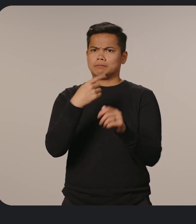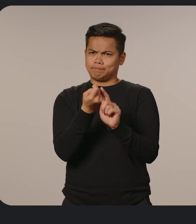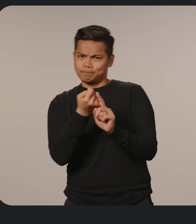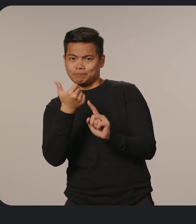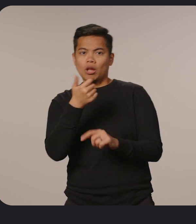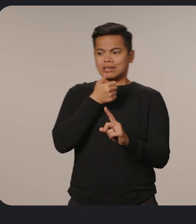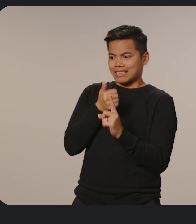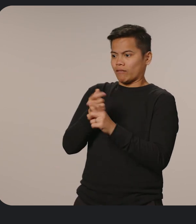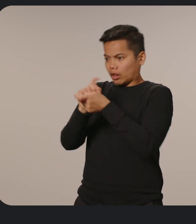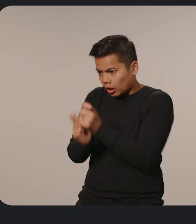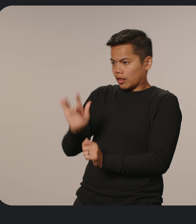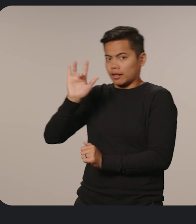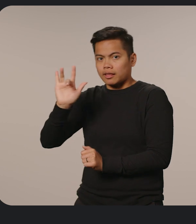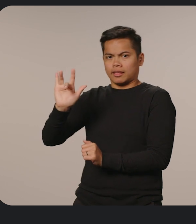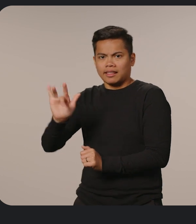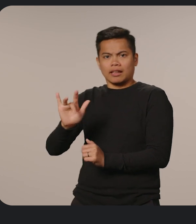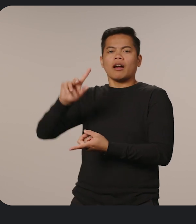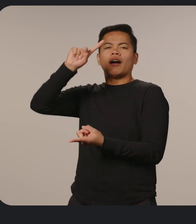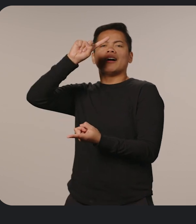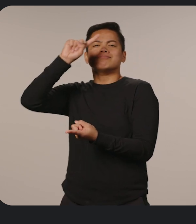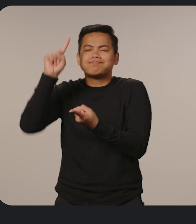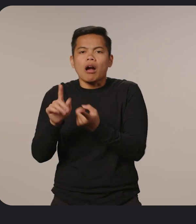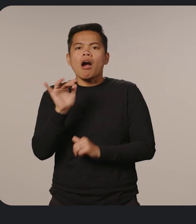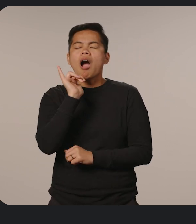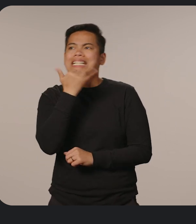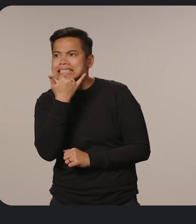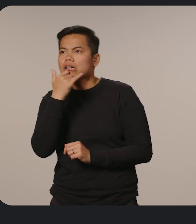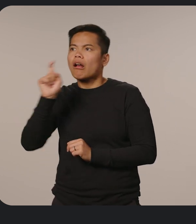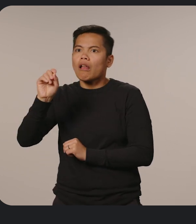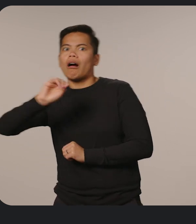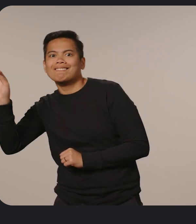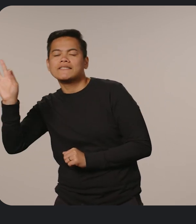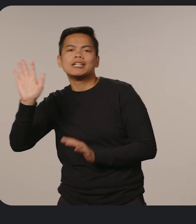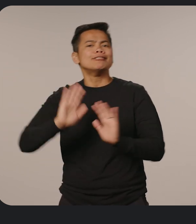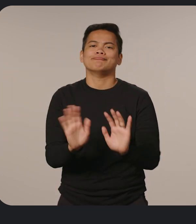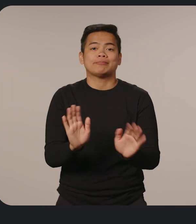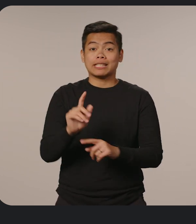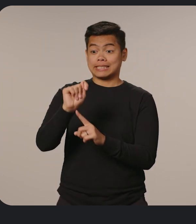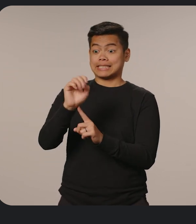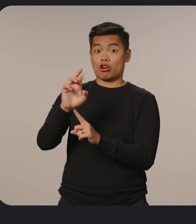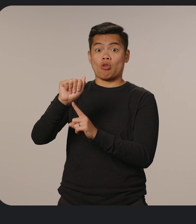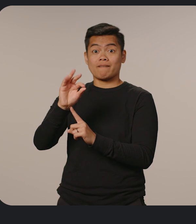buttons in the console reduces the chance for accidentally disabling a feature